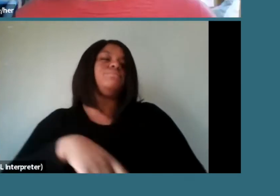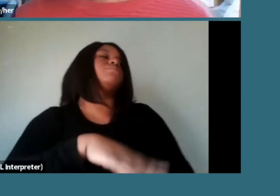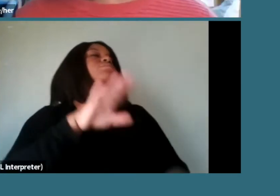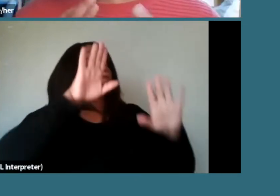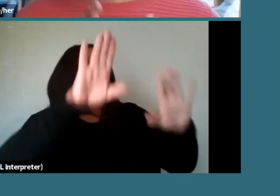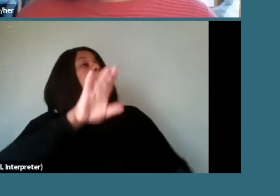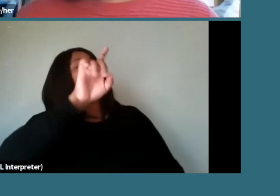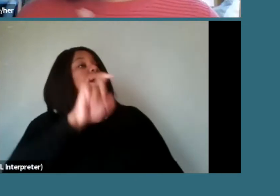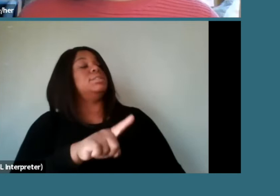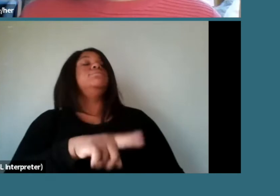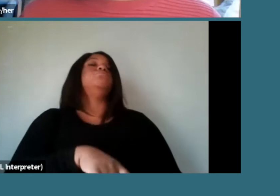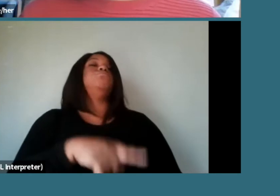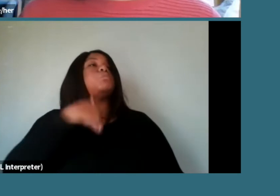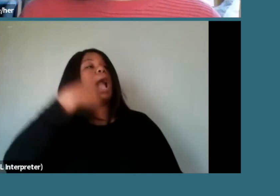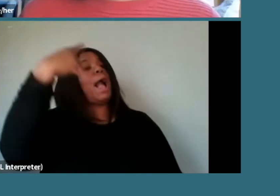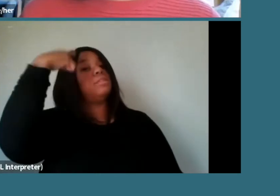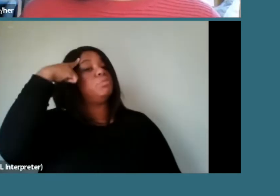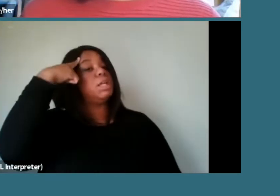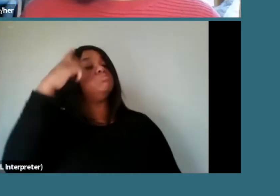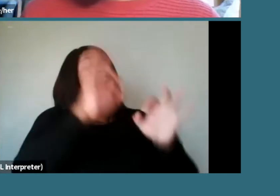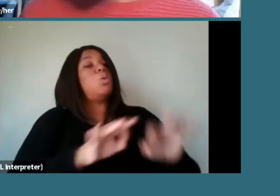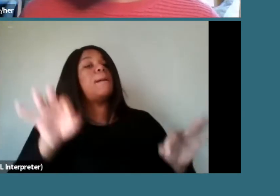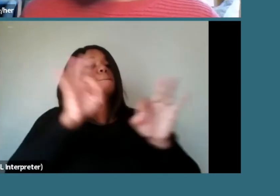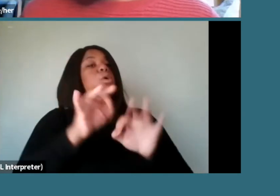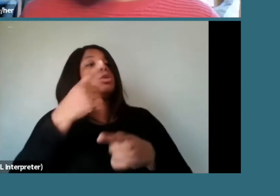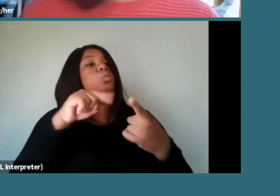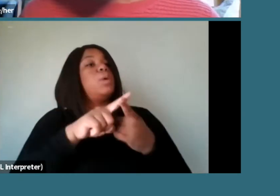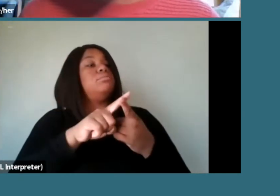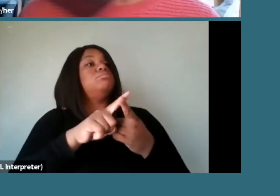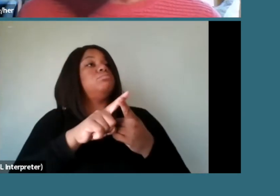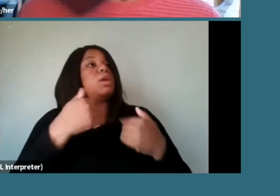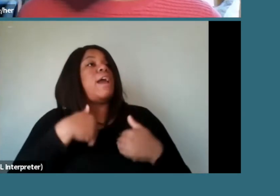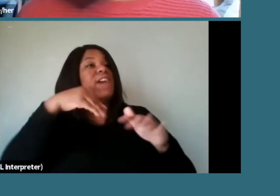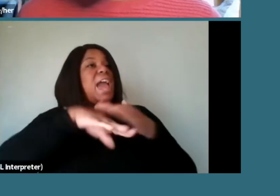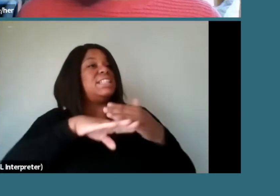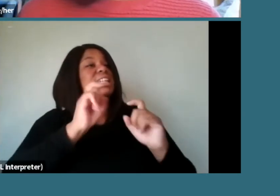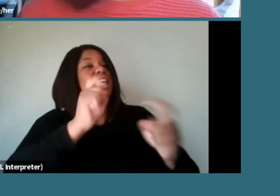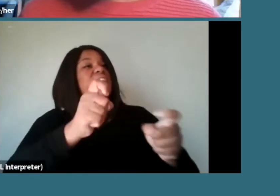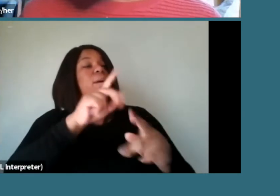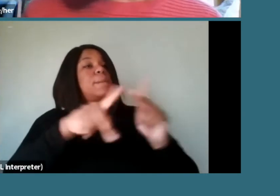I think it's always so important when it comes to access to give people options. Because first of all,